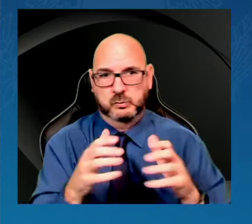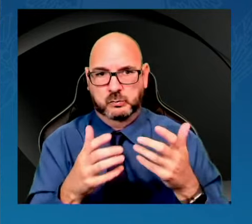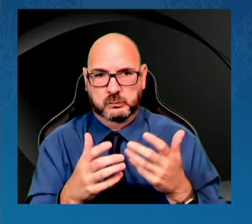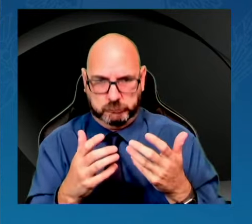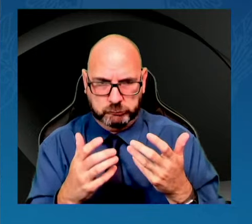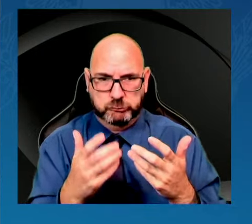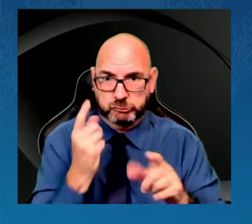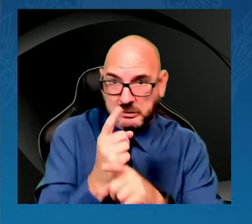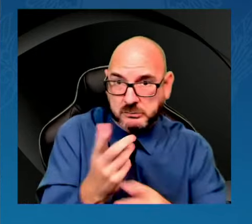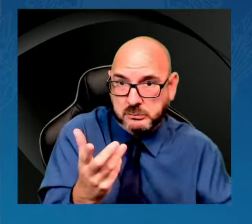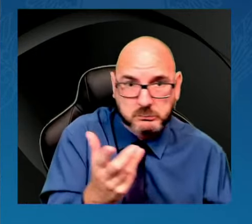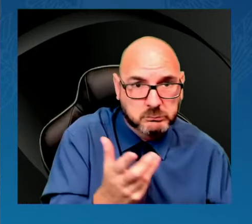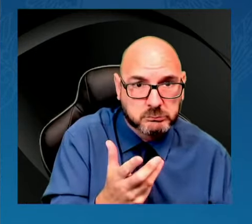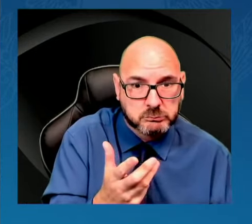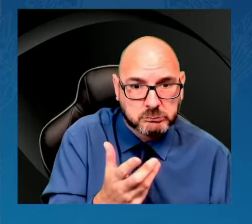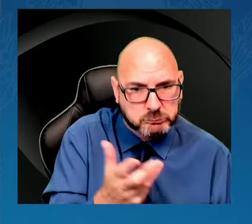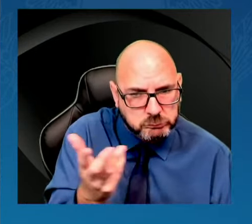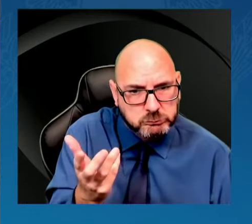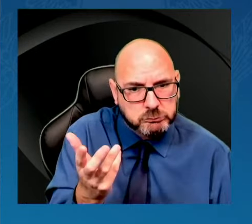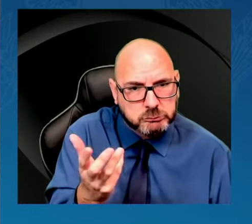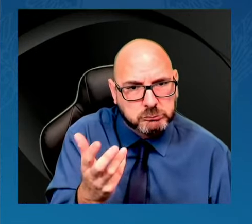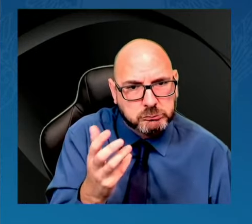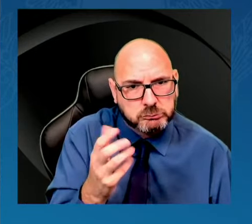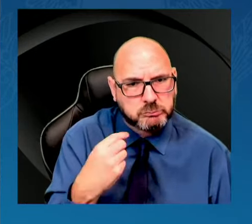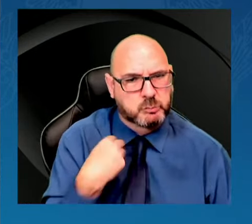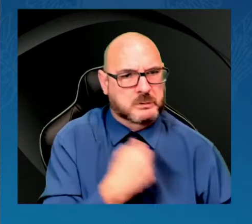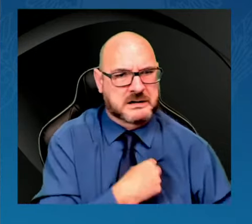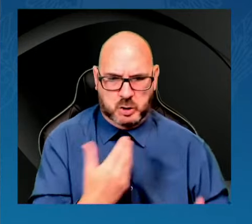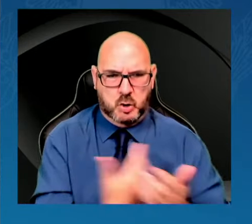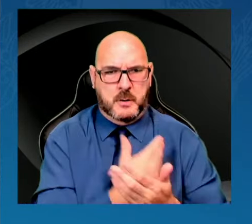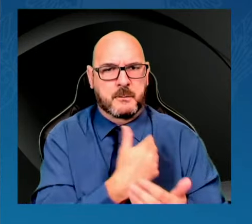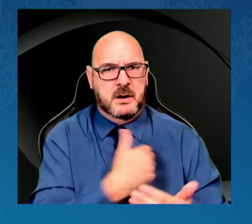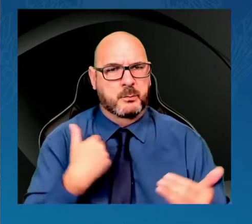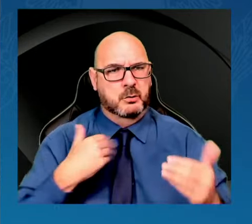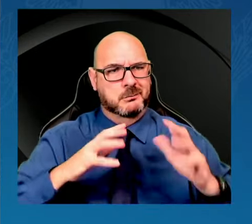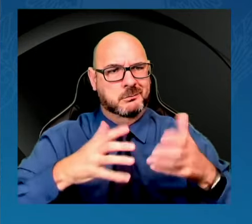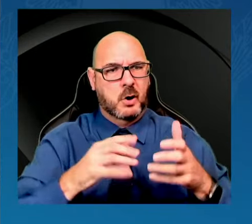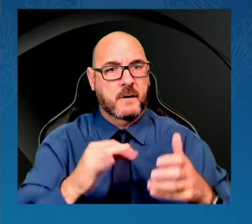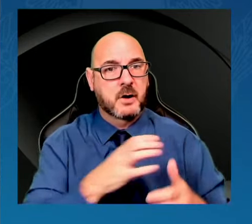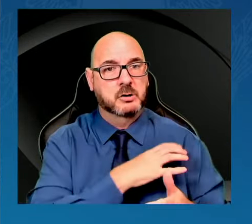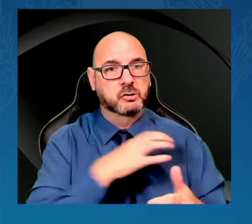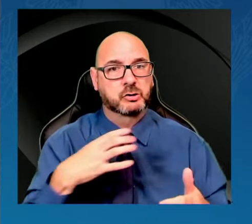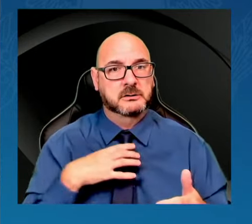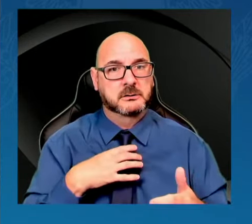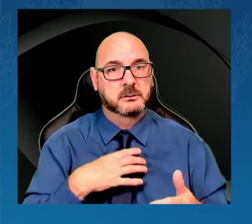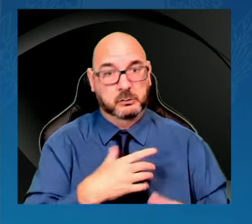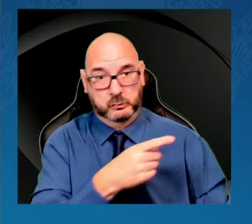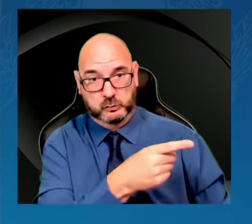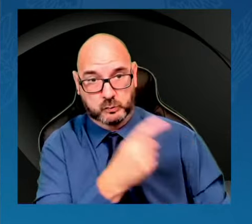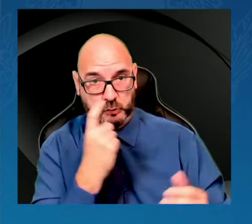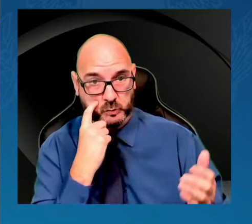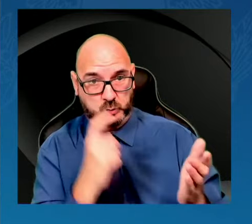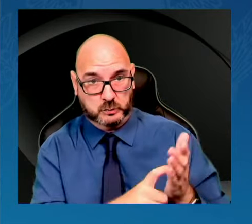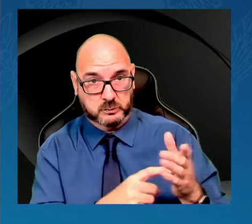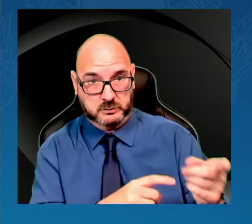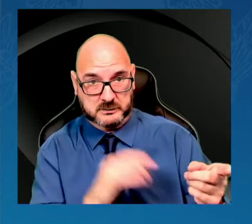as a new member of Congress, you're seeing this then from that perspective, but you have a career,